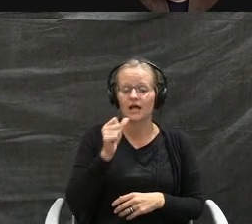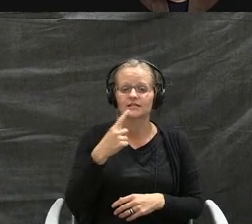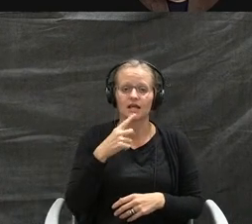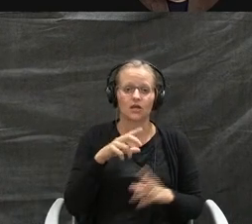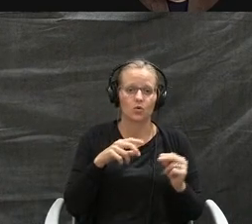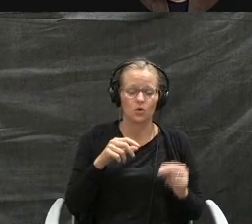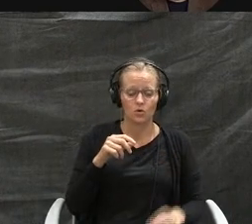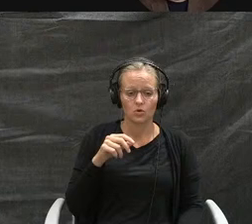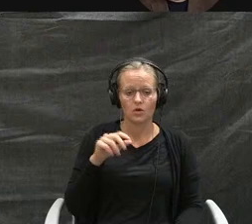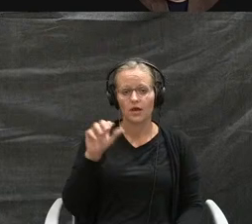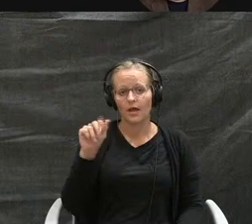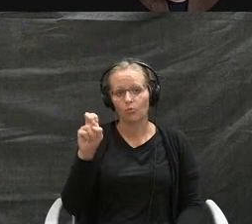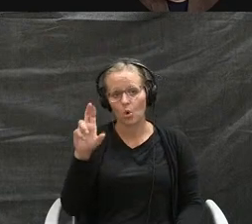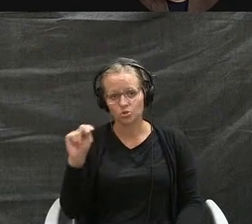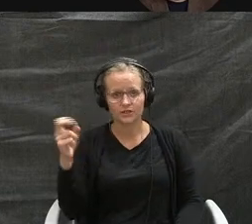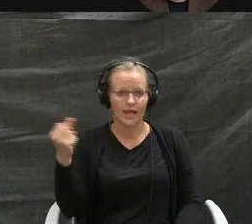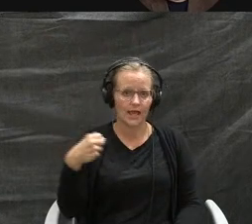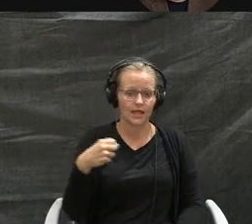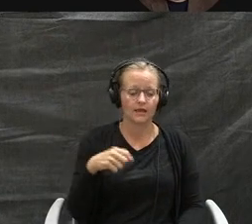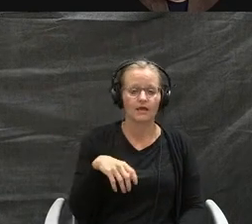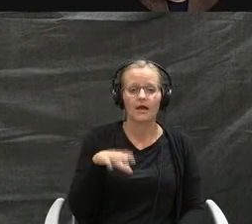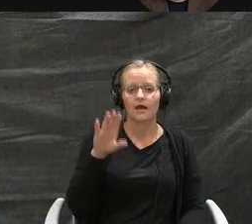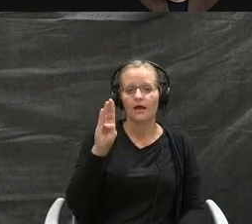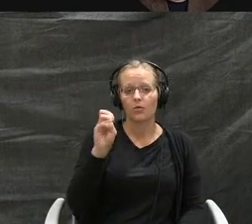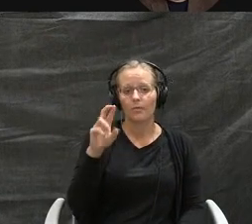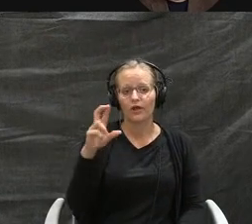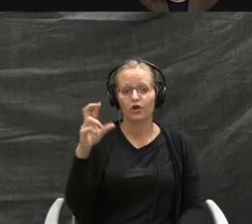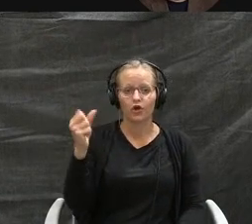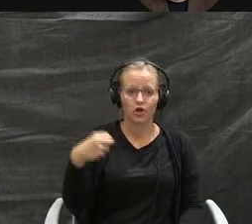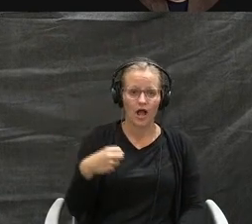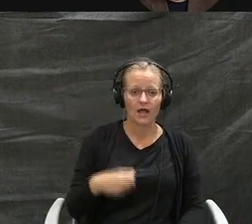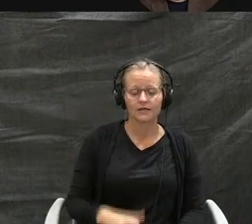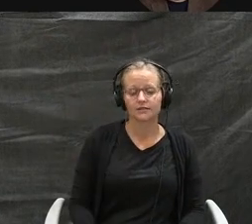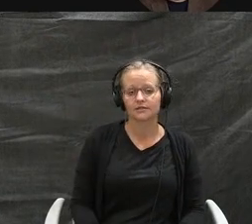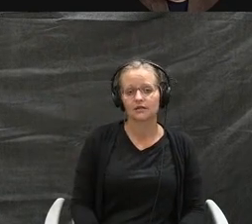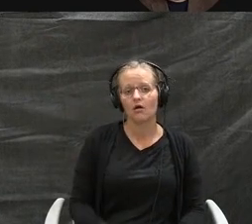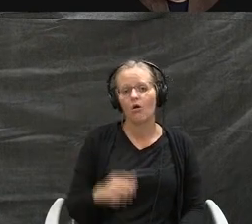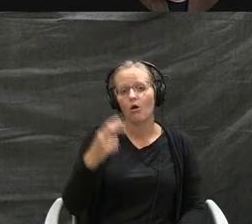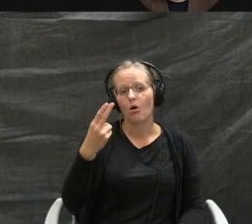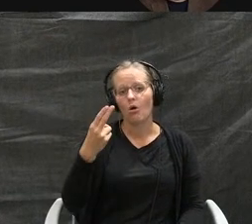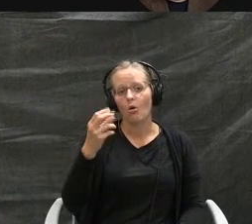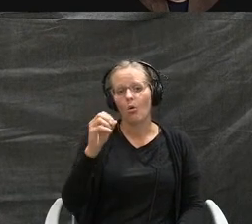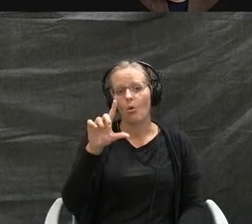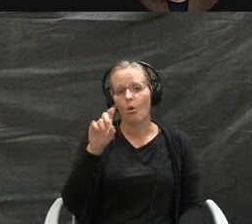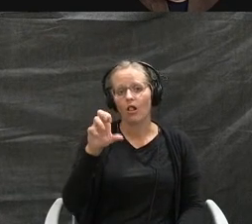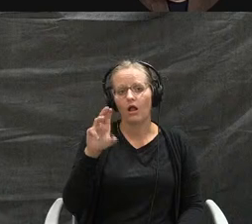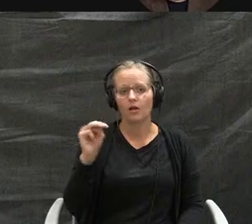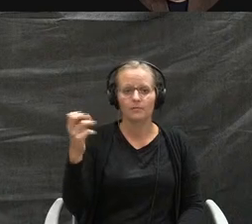Hi. Board member Holcomb. Remember Lesage.